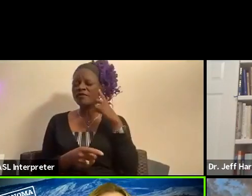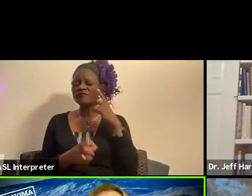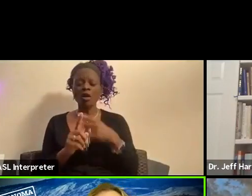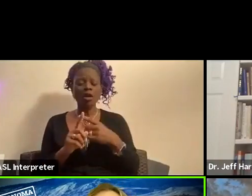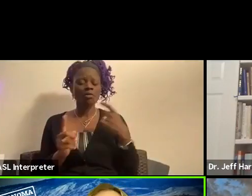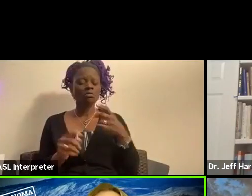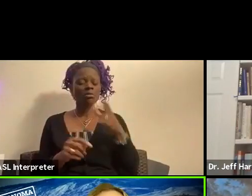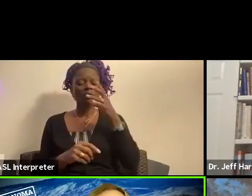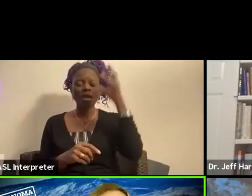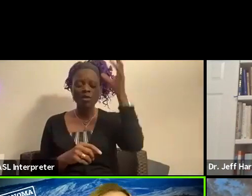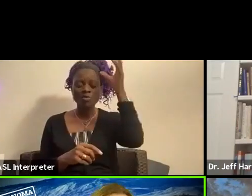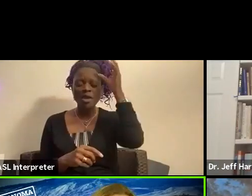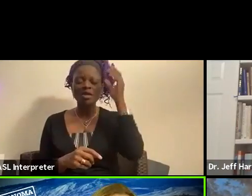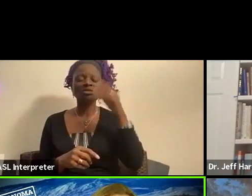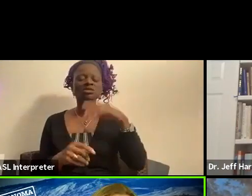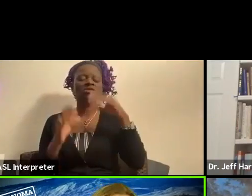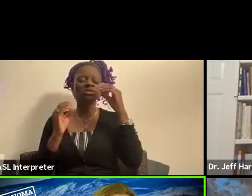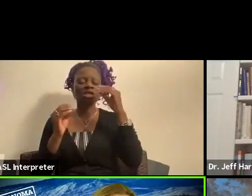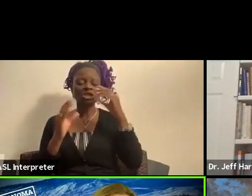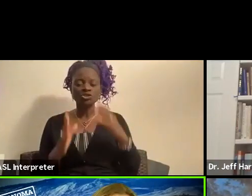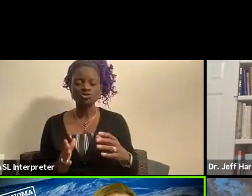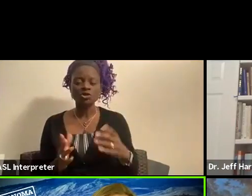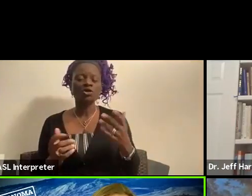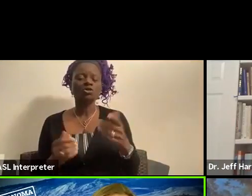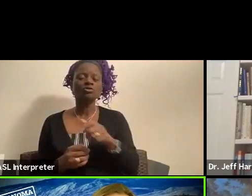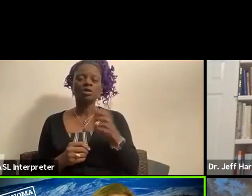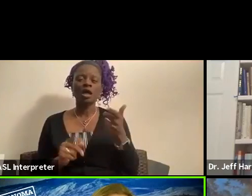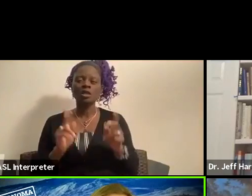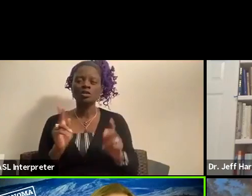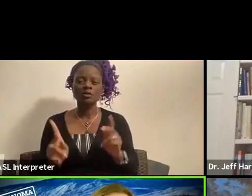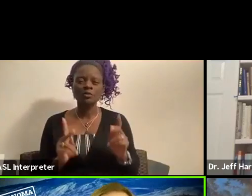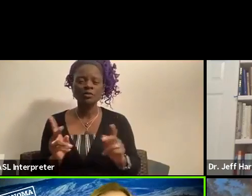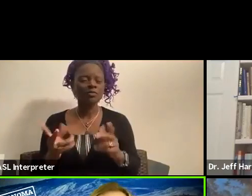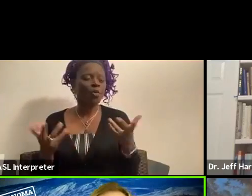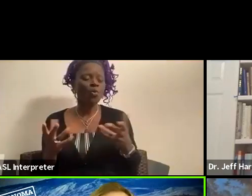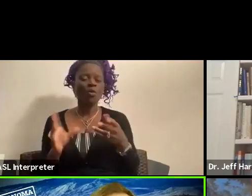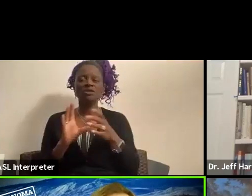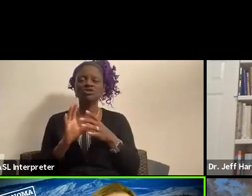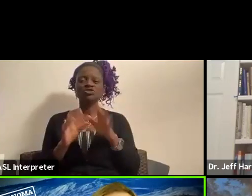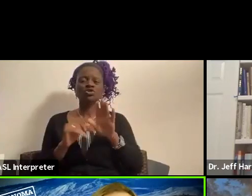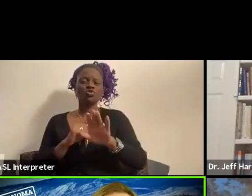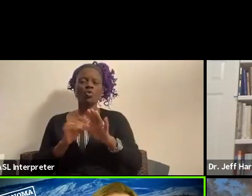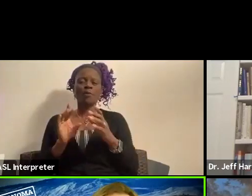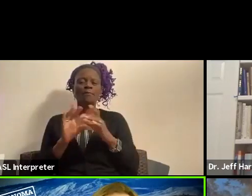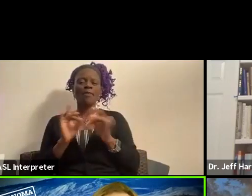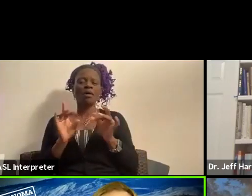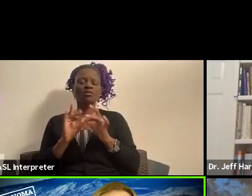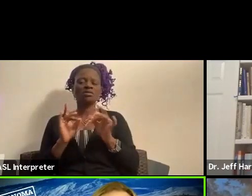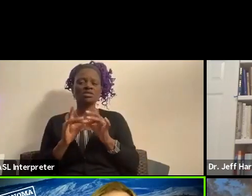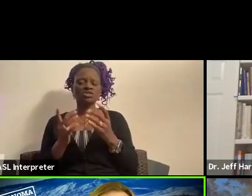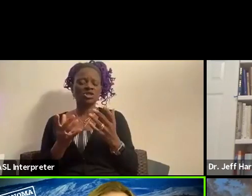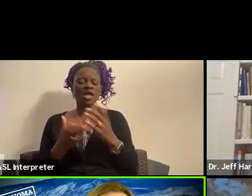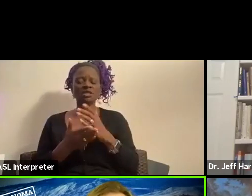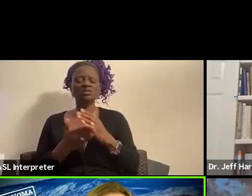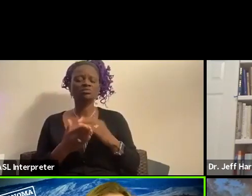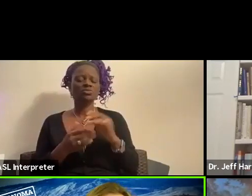What would you what's the message that you would give to the community right now? And what are some of the the questions, I guess, that you're most frequently asked questions.